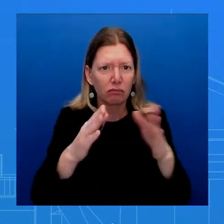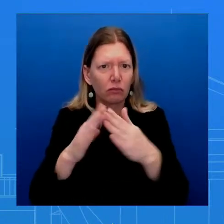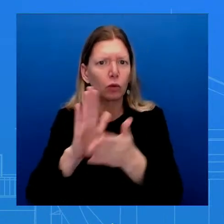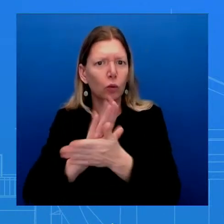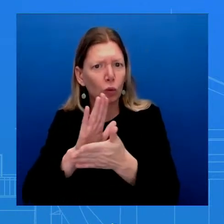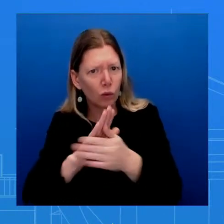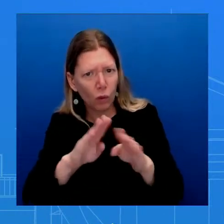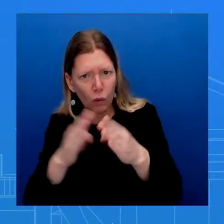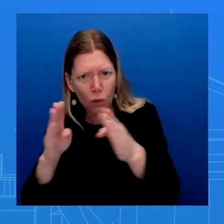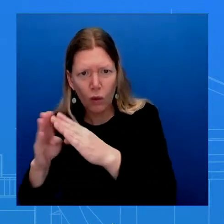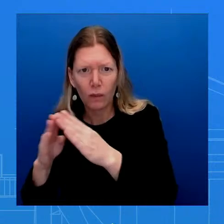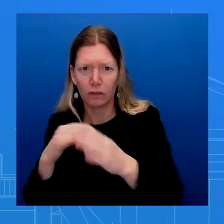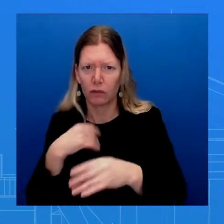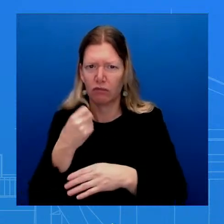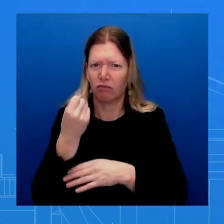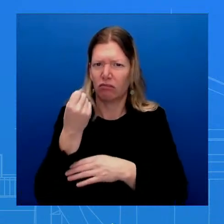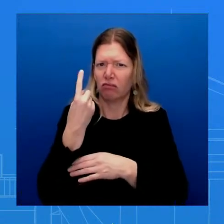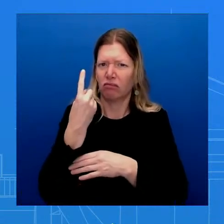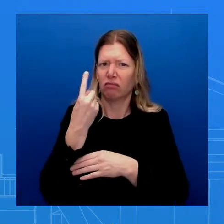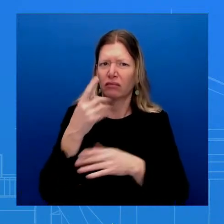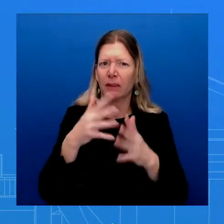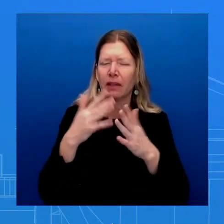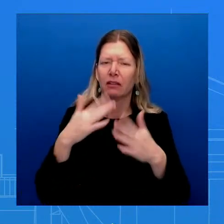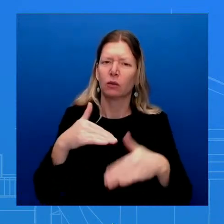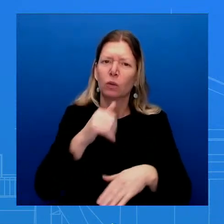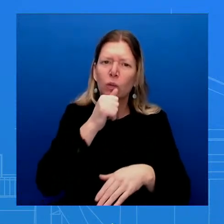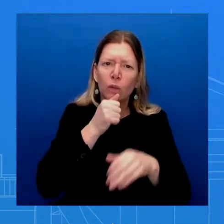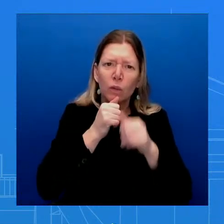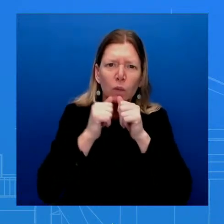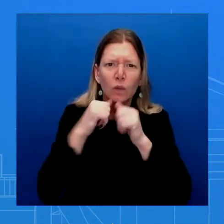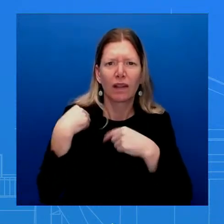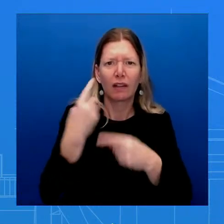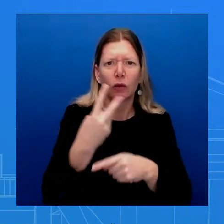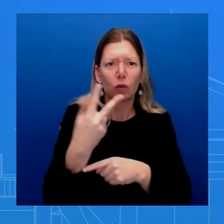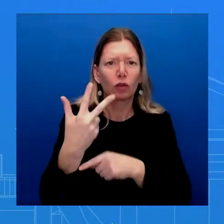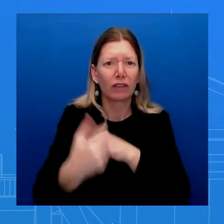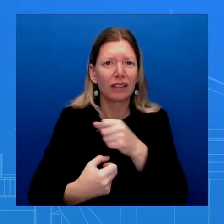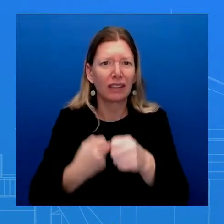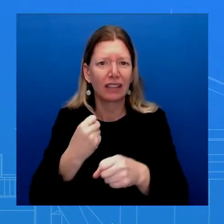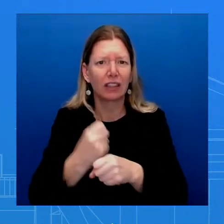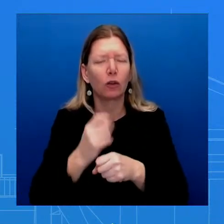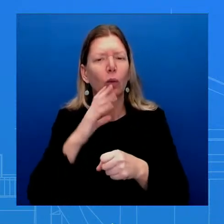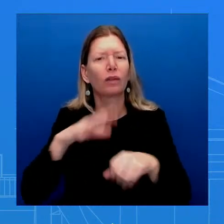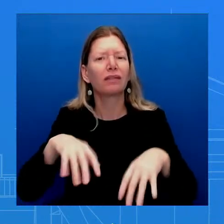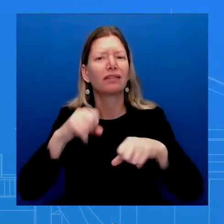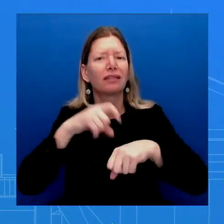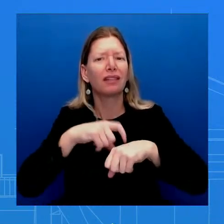It's going to take some time. But it does not take away how we have seen the economy getting back on its feet.